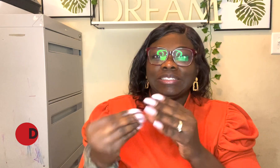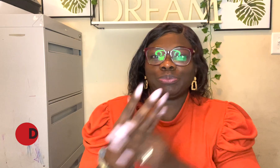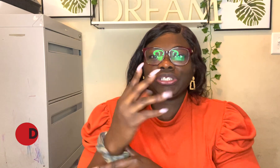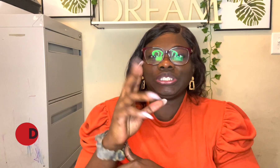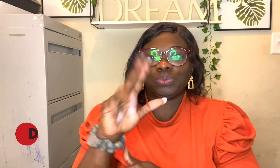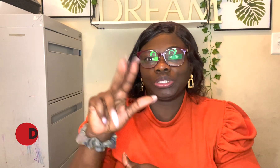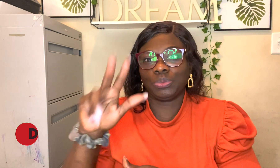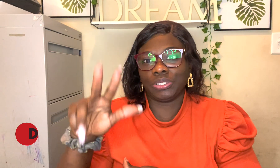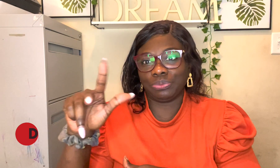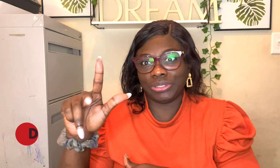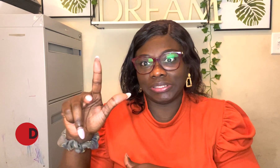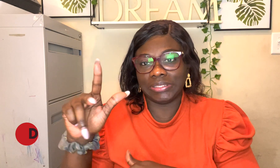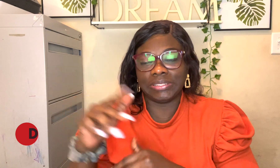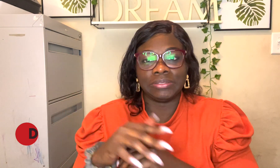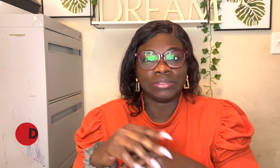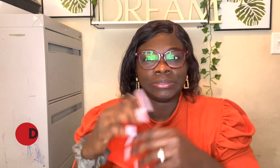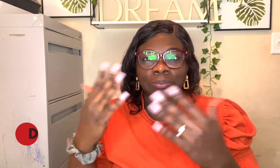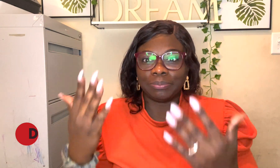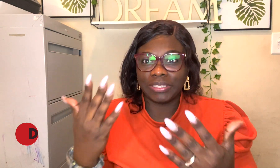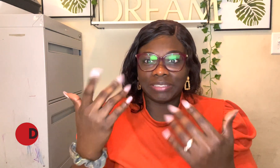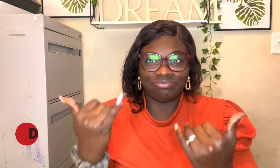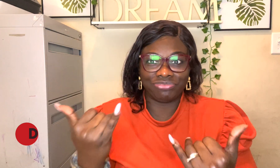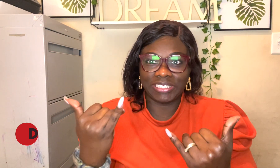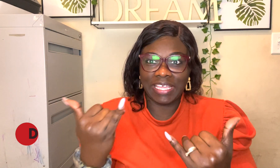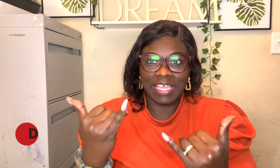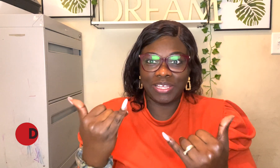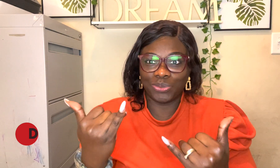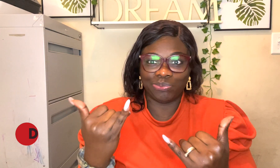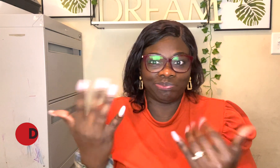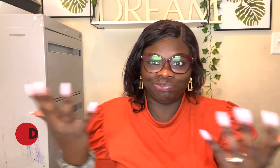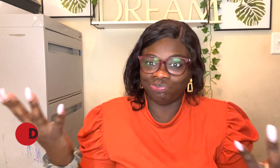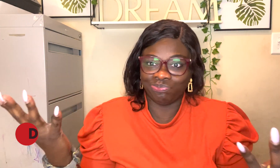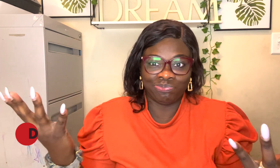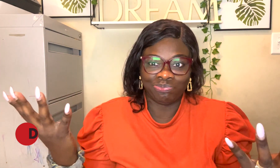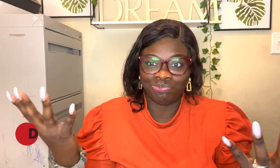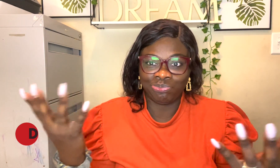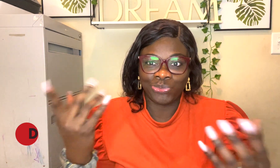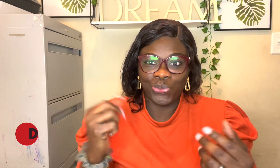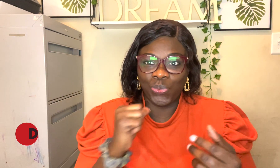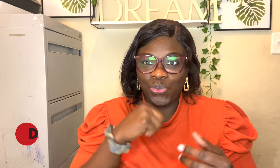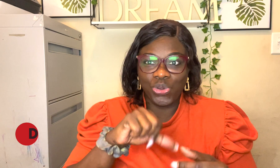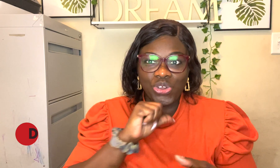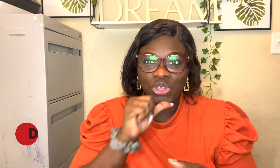start in spring 2023. We are at a standstill.